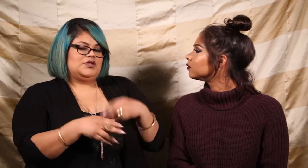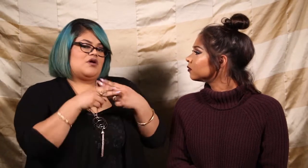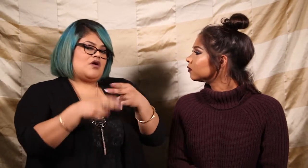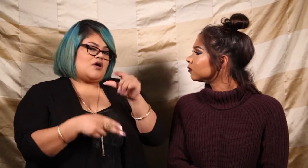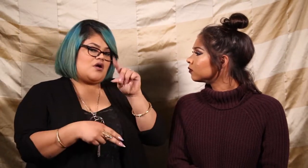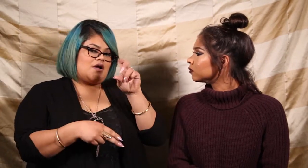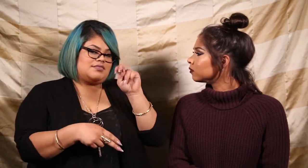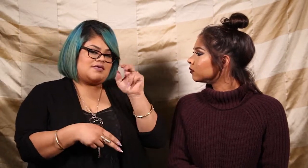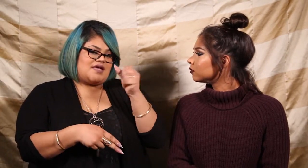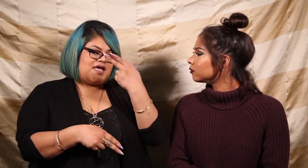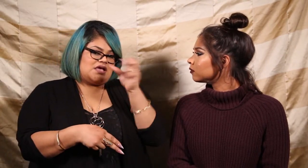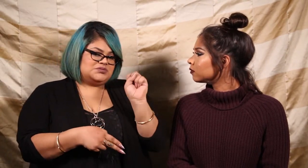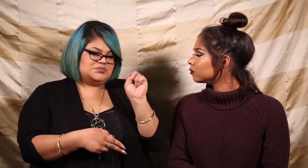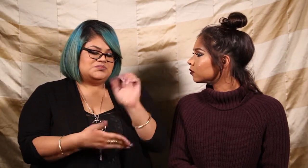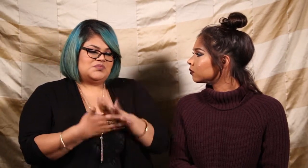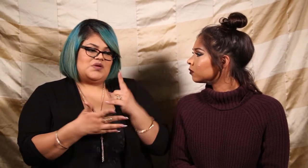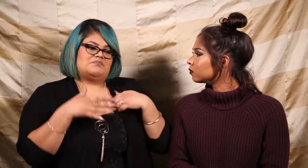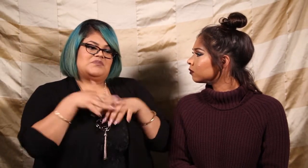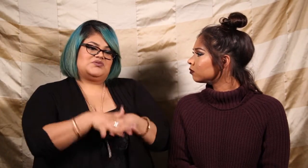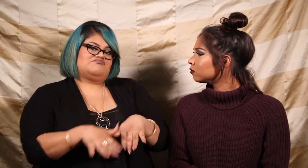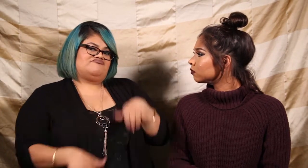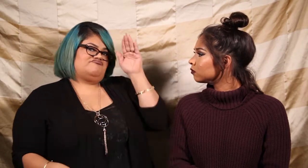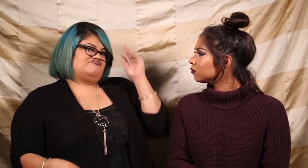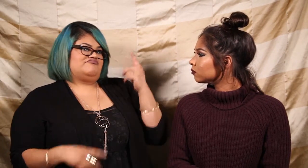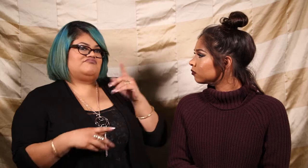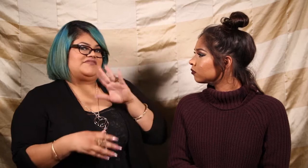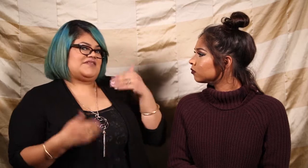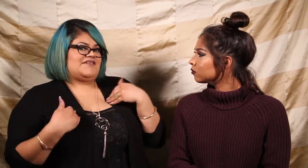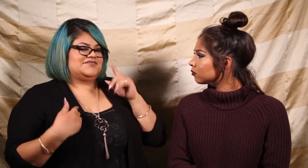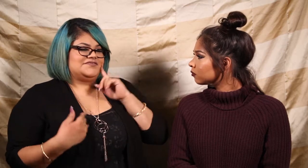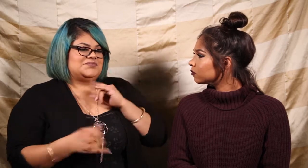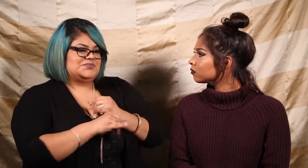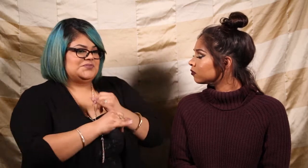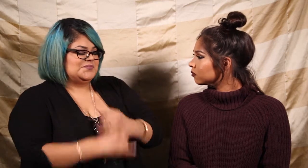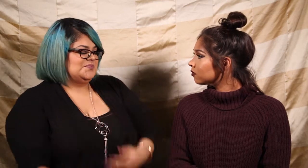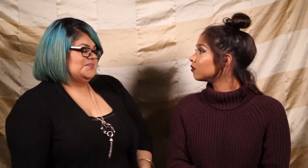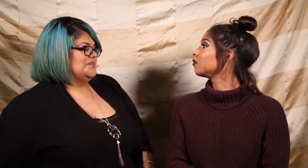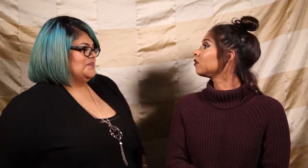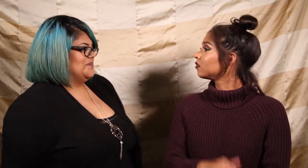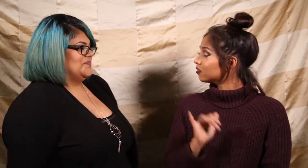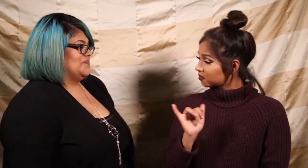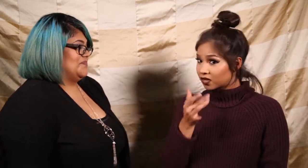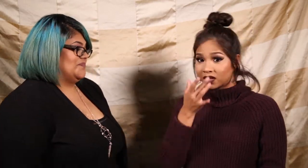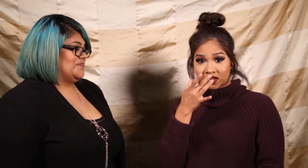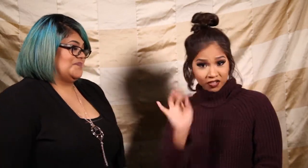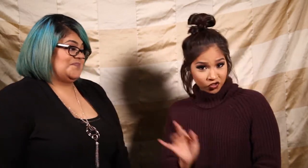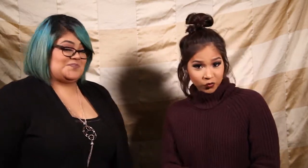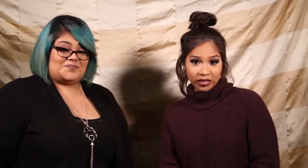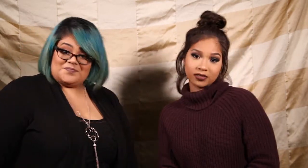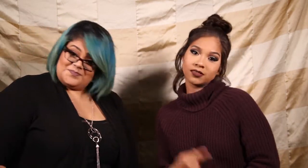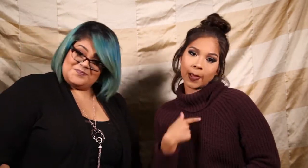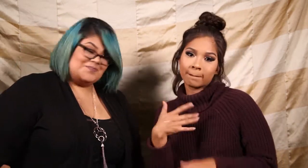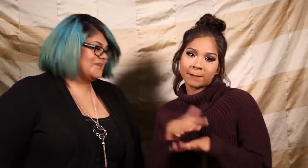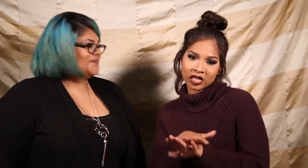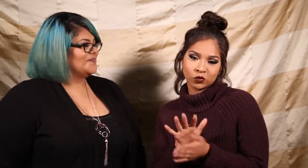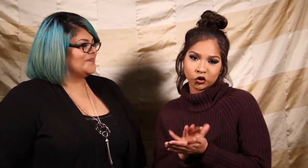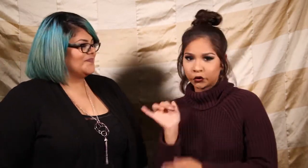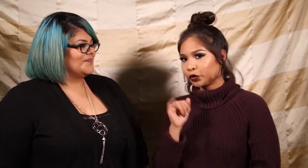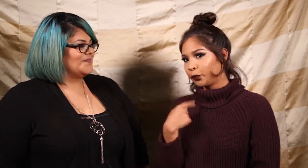Gardena High School that where i grew up, never went t o deaf school.. INTZ! I went to mainstream school too.. How do you discover makeup